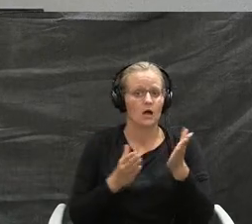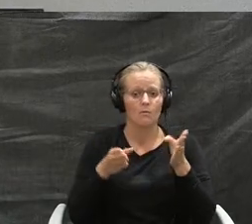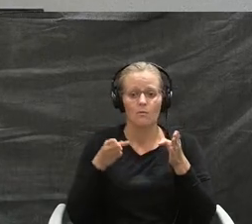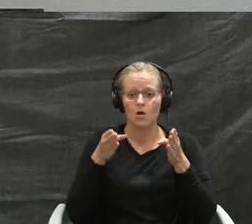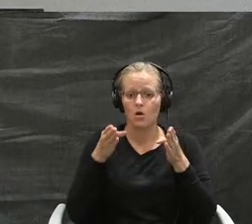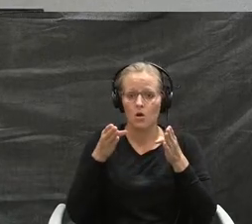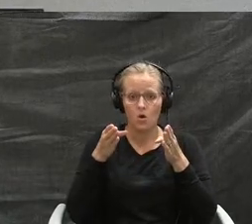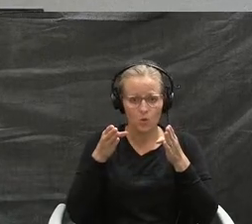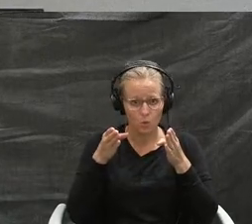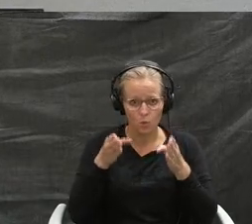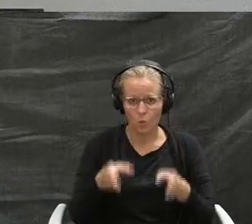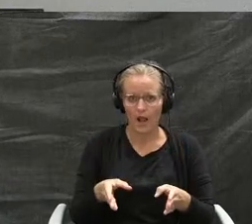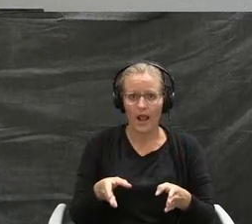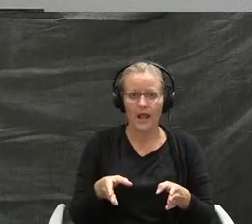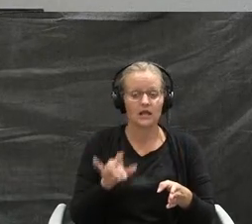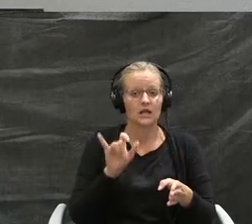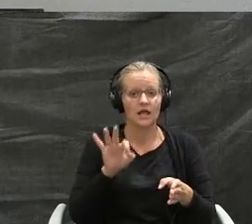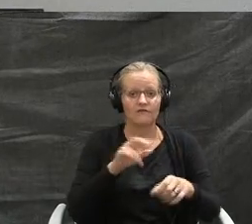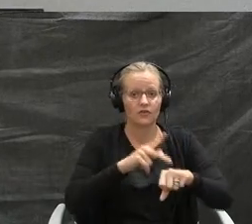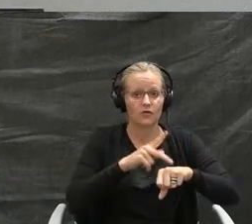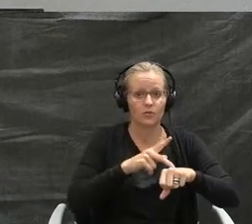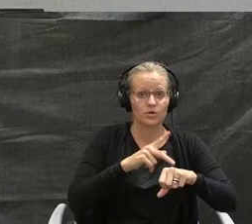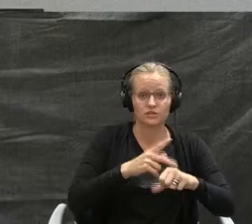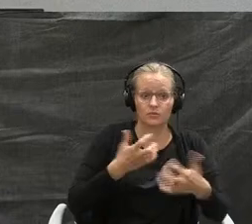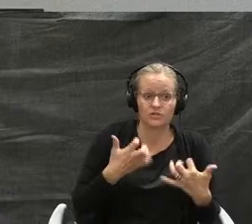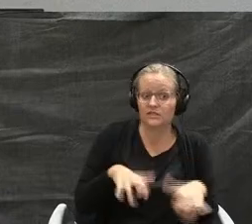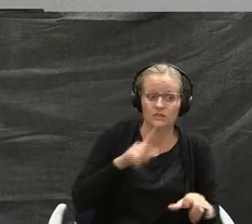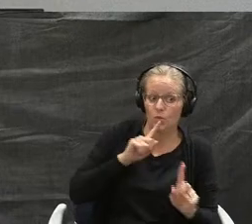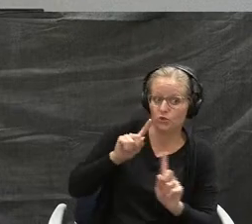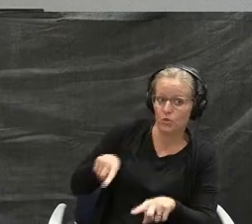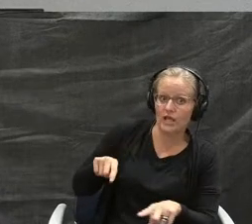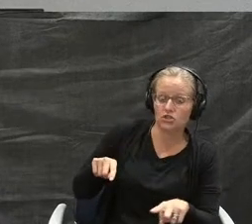comfortable answering them will be able to answer them. As I